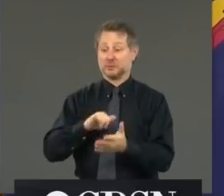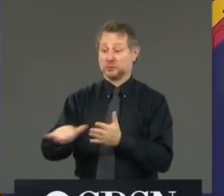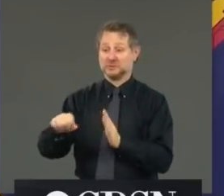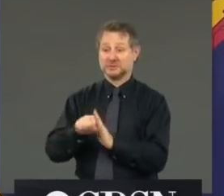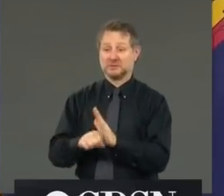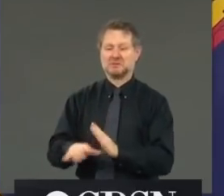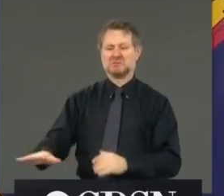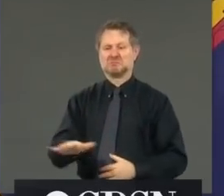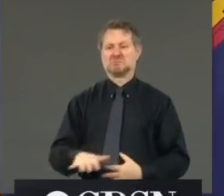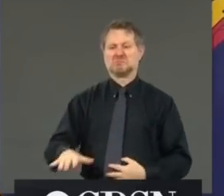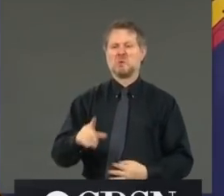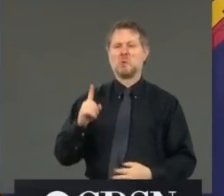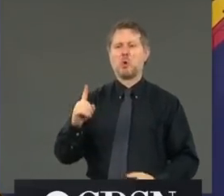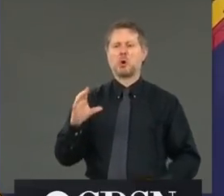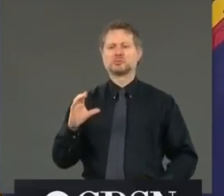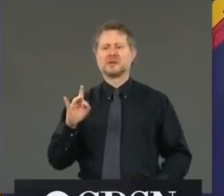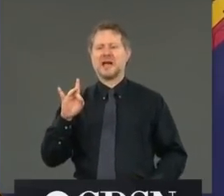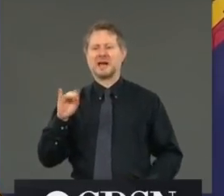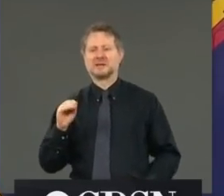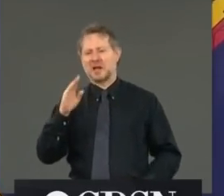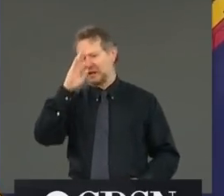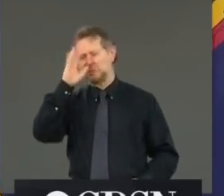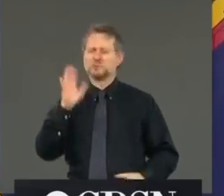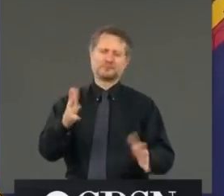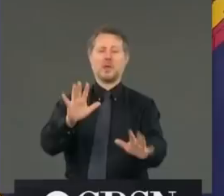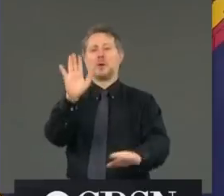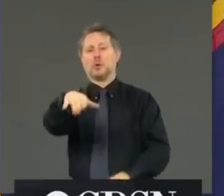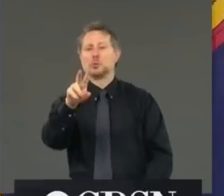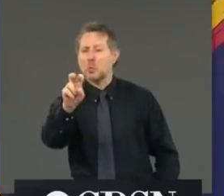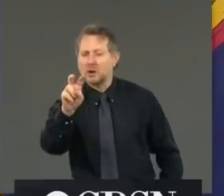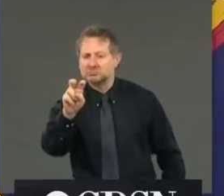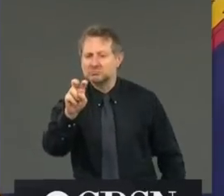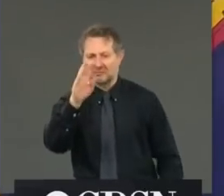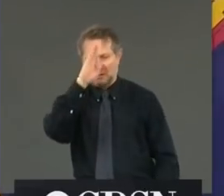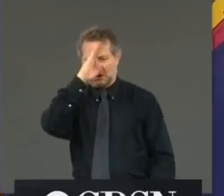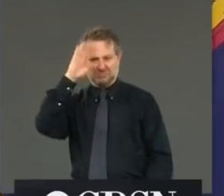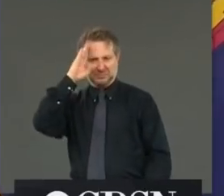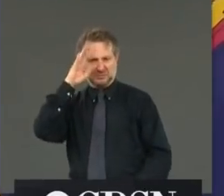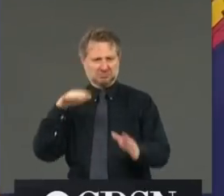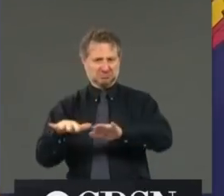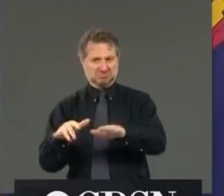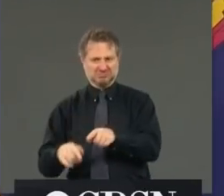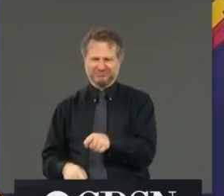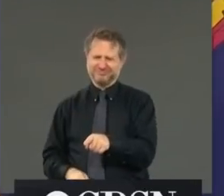WHAT YOU GUYS TEND TO DO IS YOU JUXTAPOSE TWO DIFFERENT THINGS.